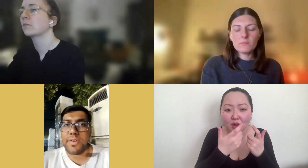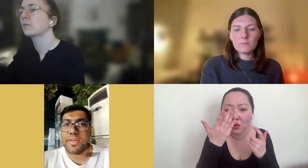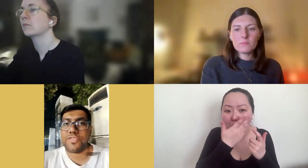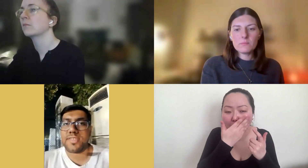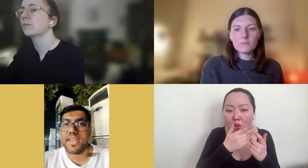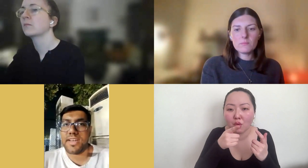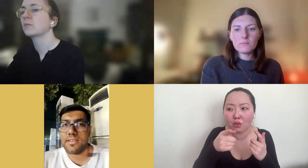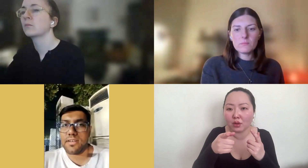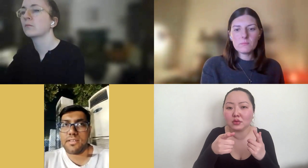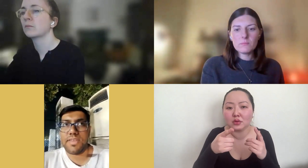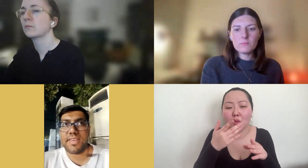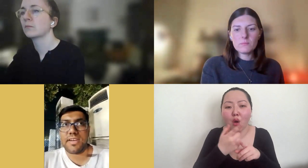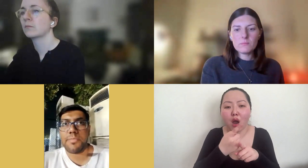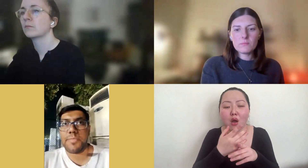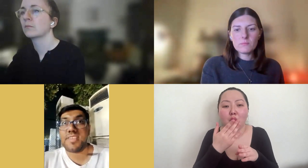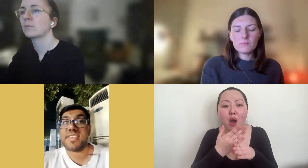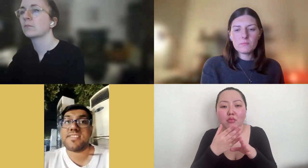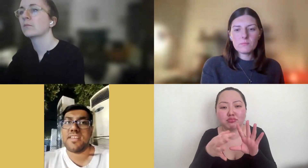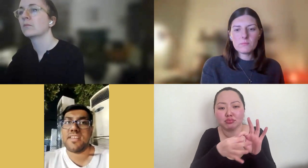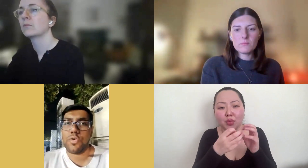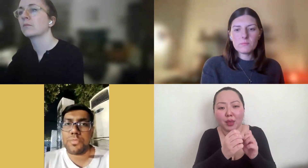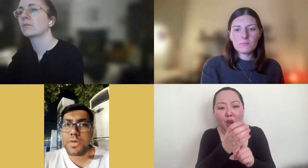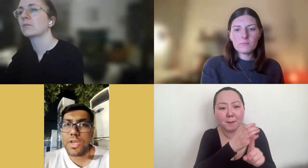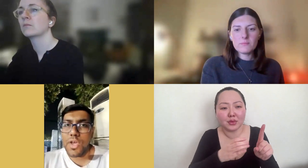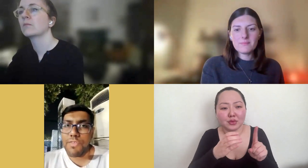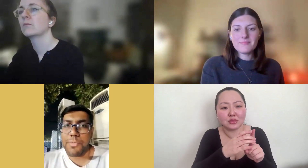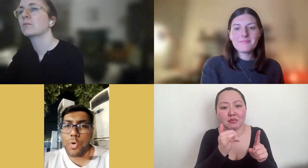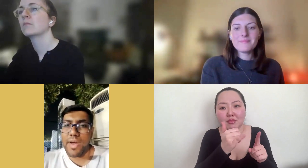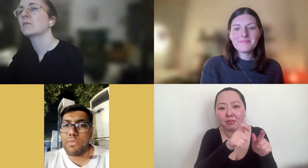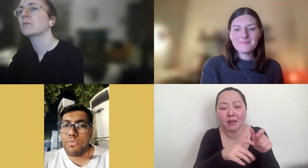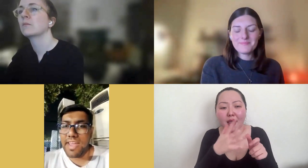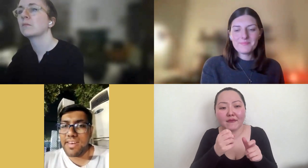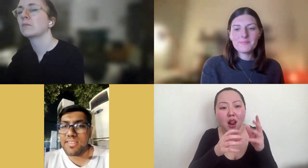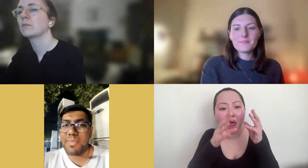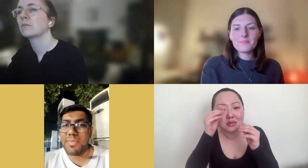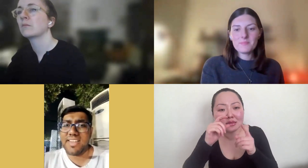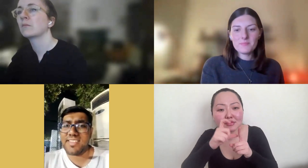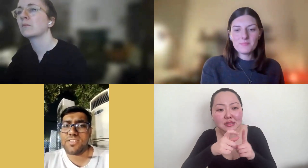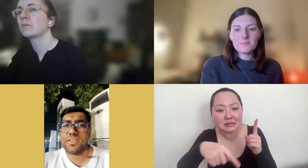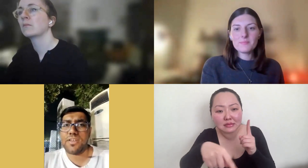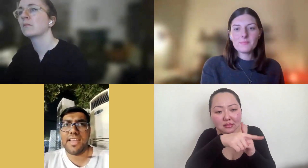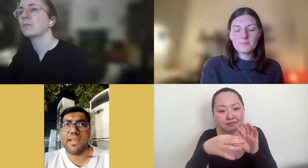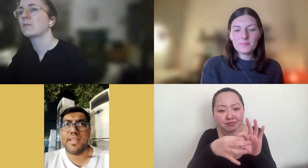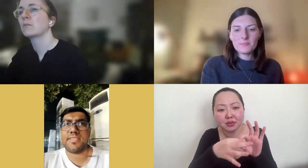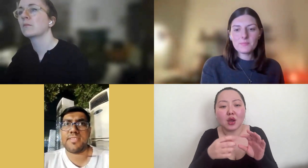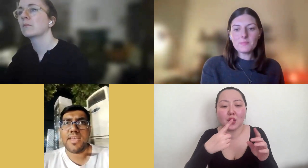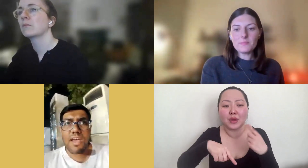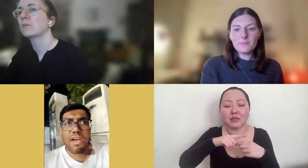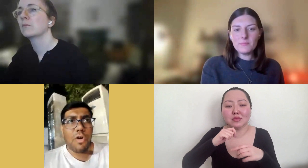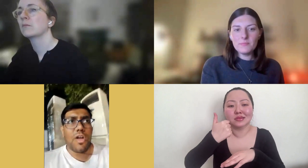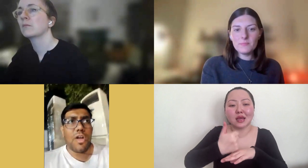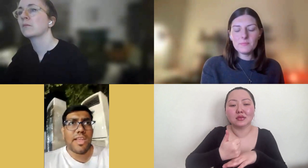set up a resource center, we set up a sensory room to provide various sensory elements, all